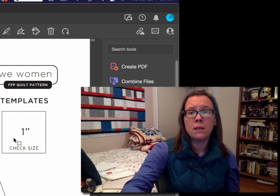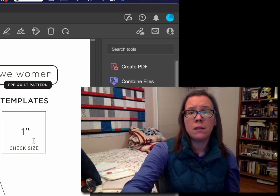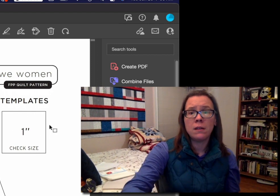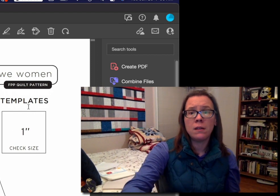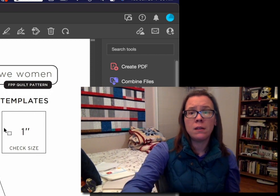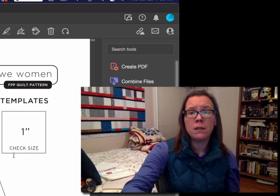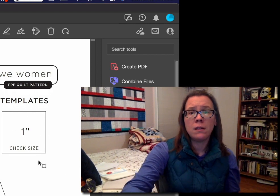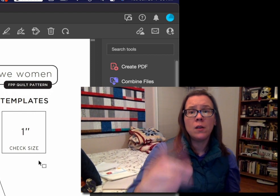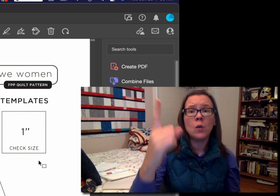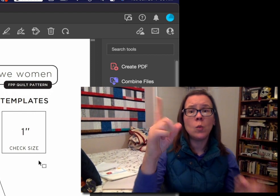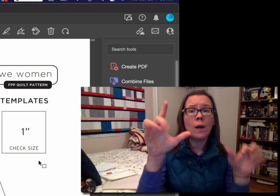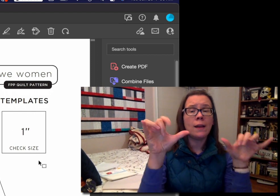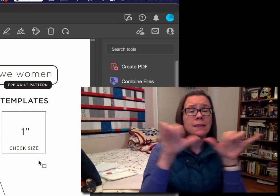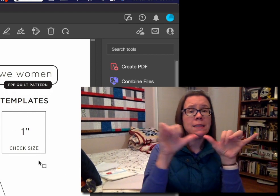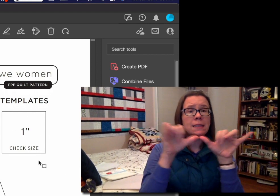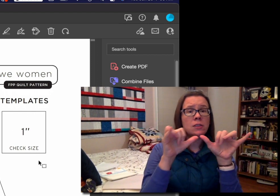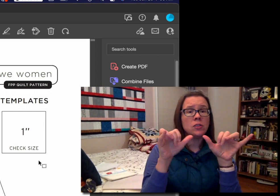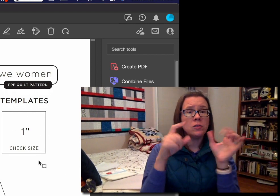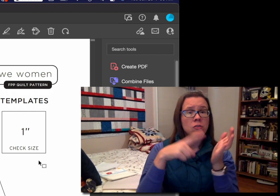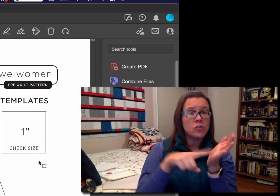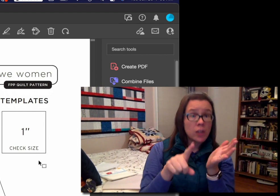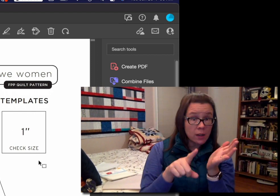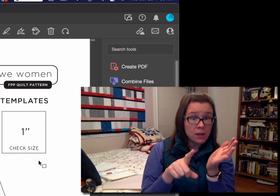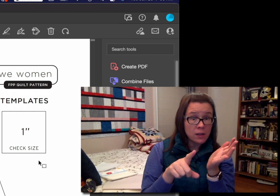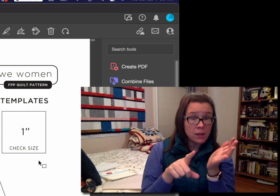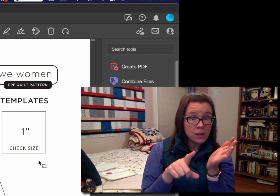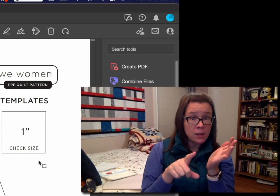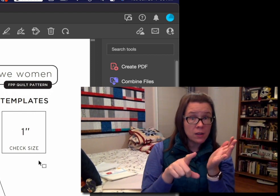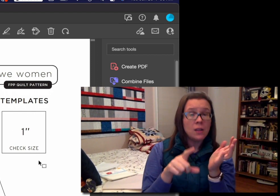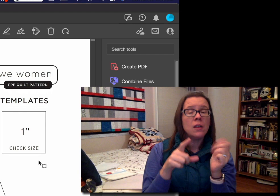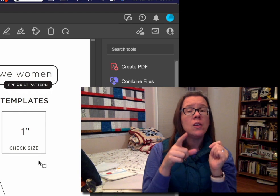So I'm just going to show this little small segment of her pattern.